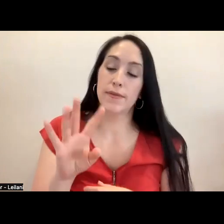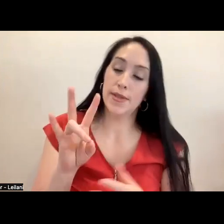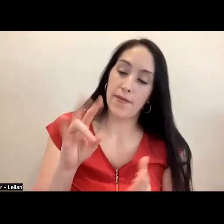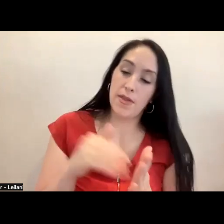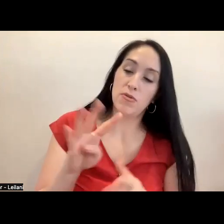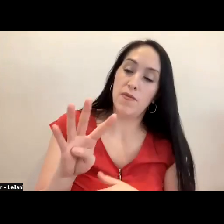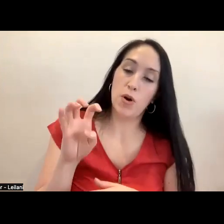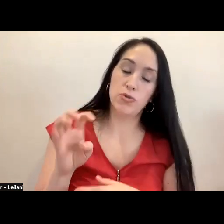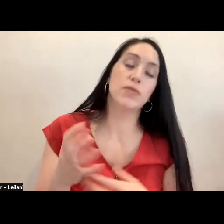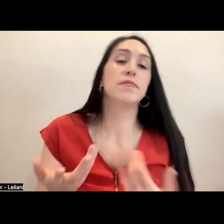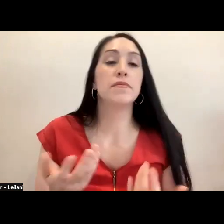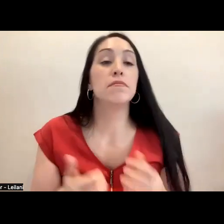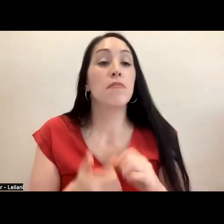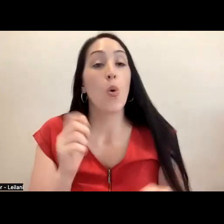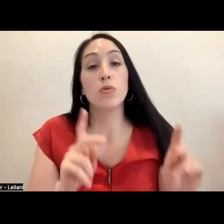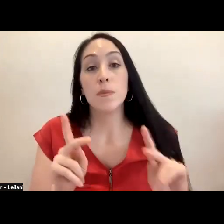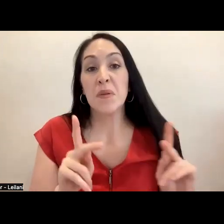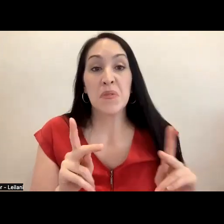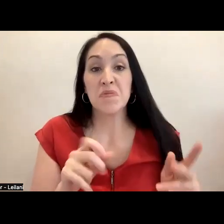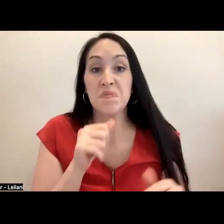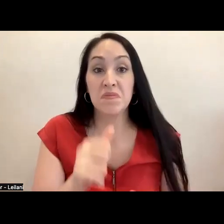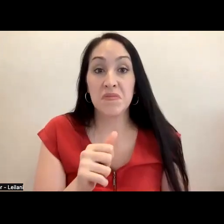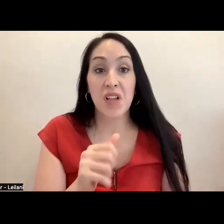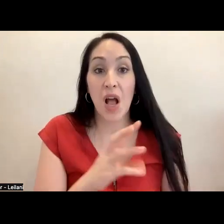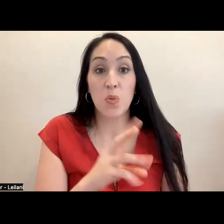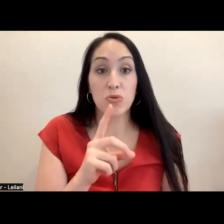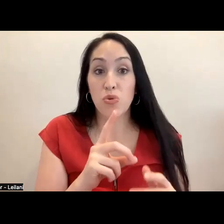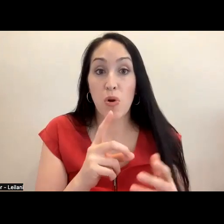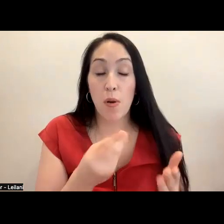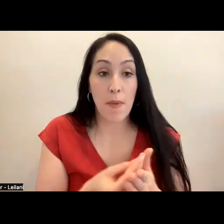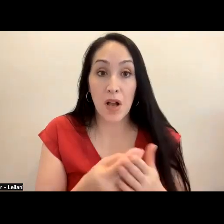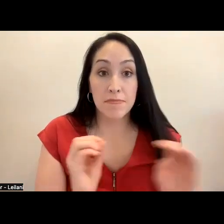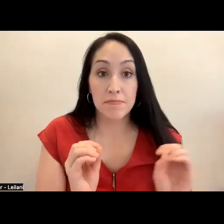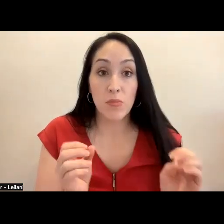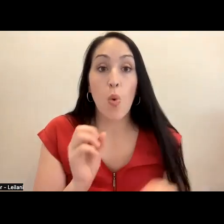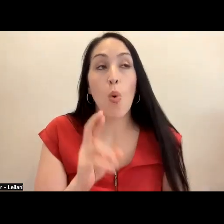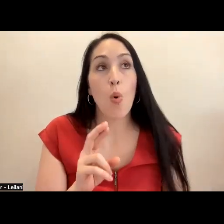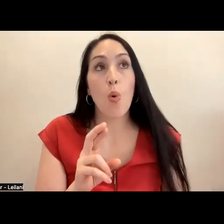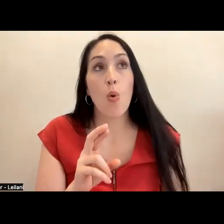11:59:23 Here, and the other 20 make withdrawals either more than once per month, or even more